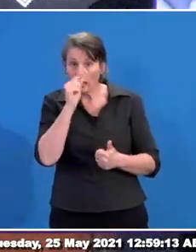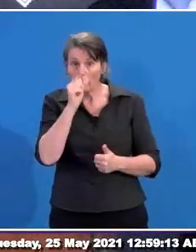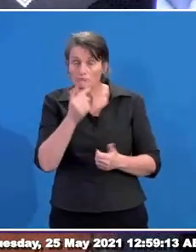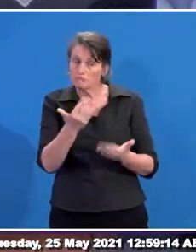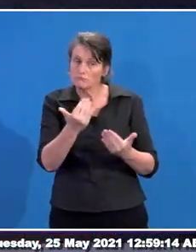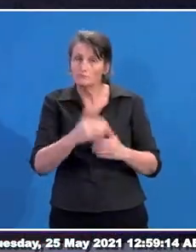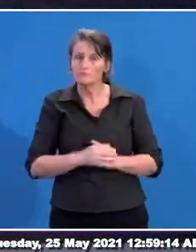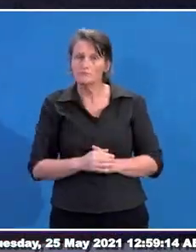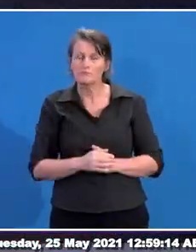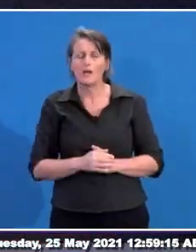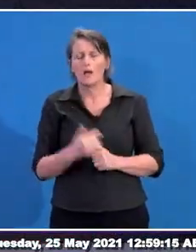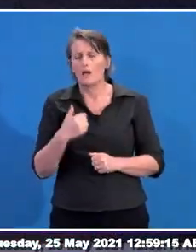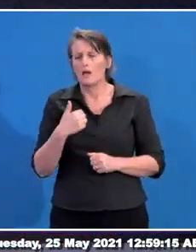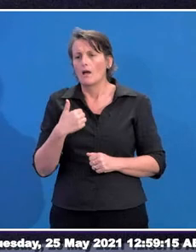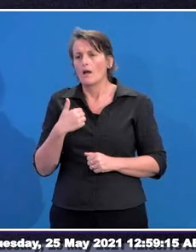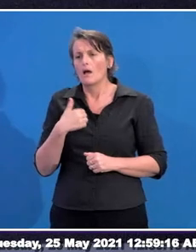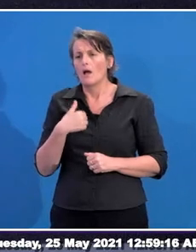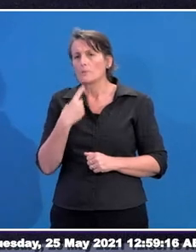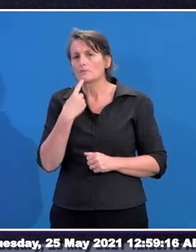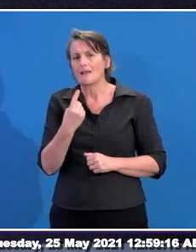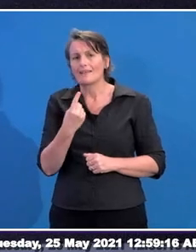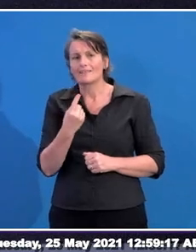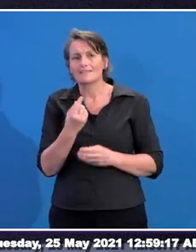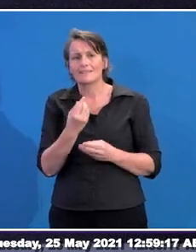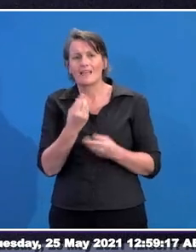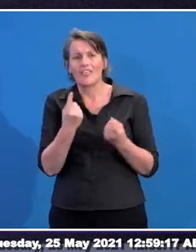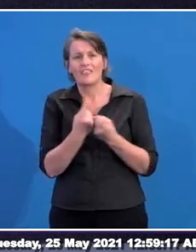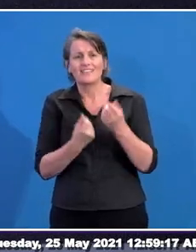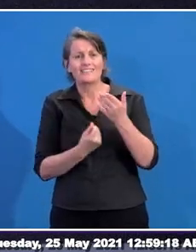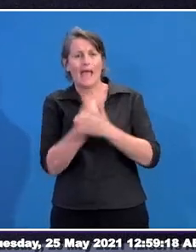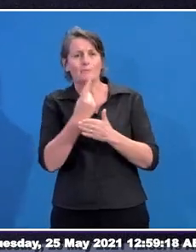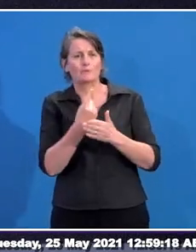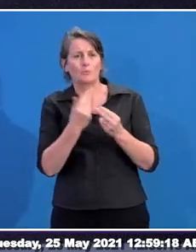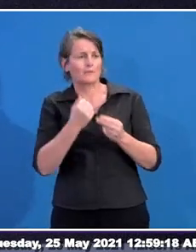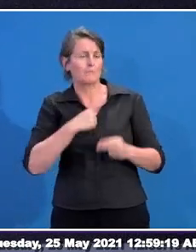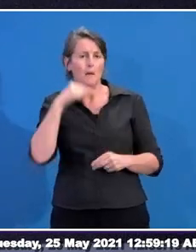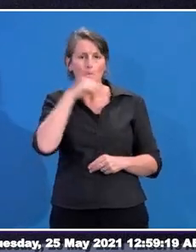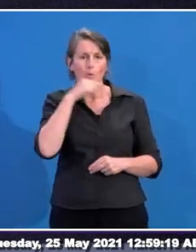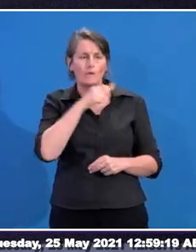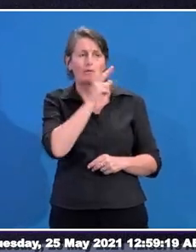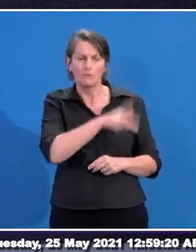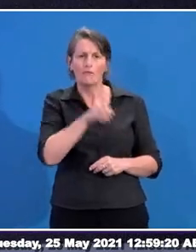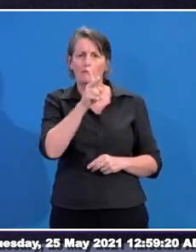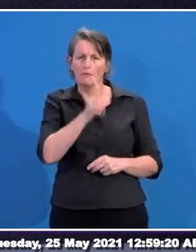Just saying, you know, incidents happen with Carl on an ongoing basis.